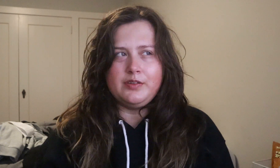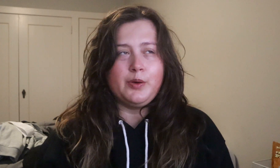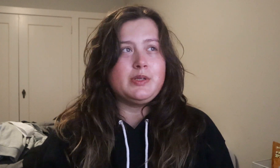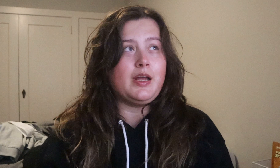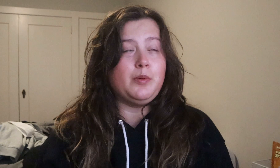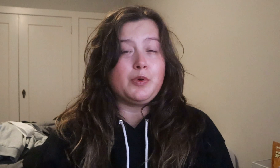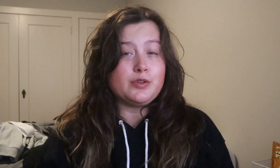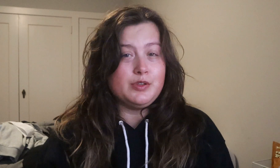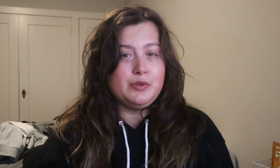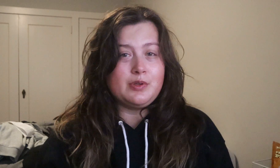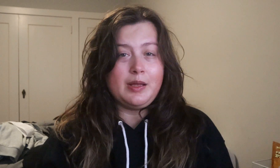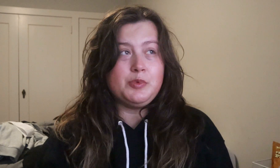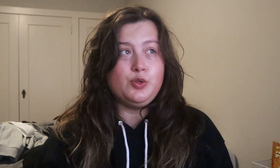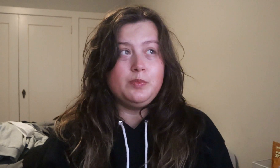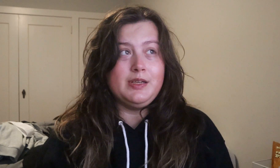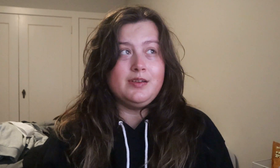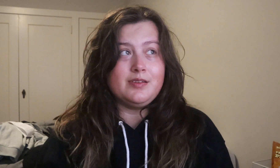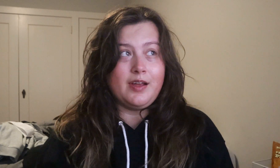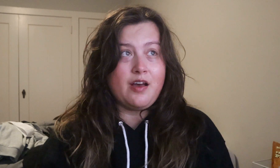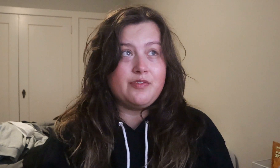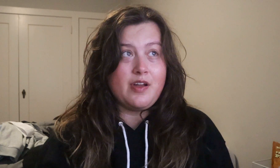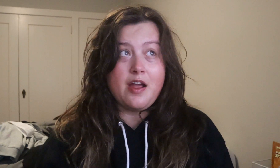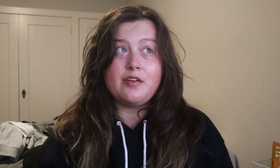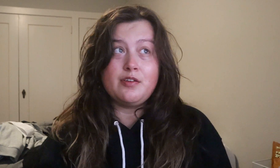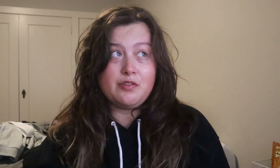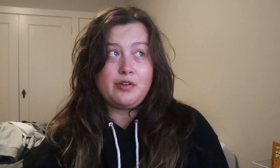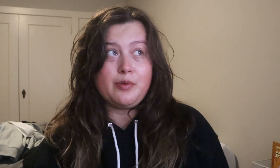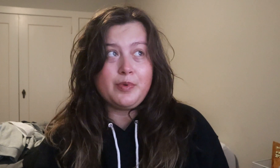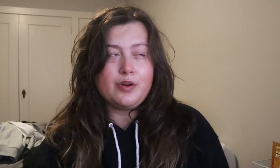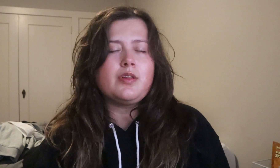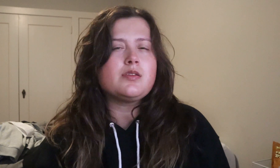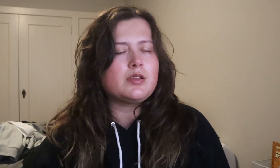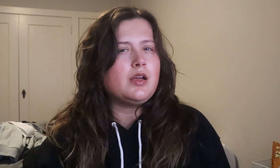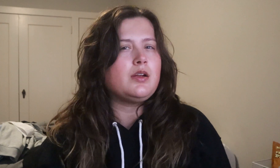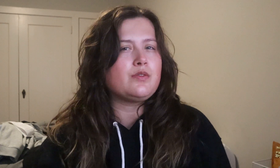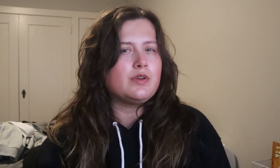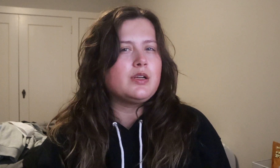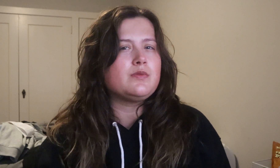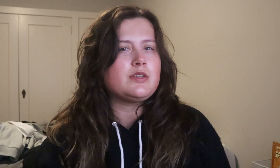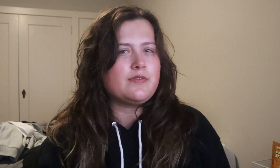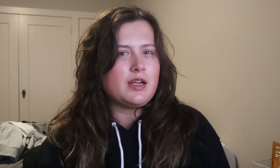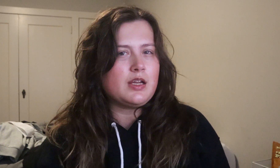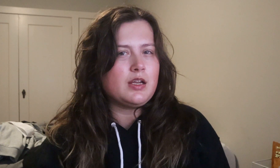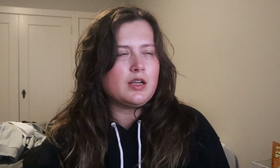There was a person who claimed to be deaf and an interpreter that's saying that Regan was faking.